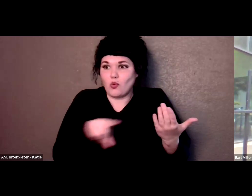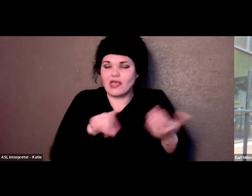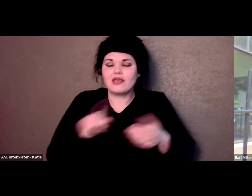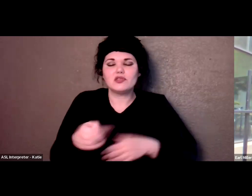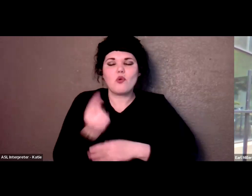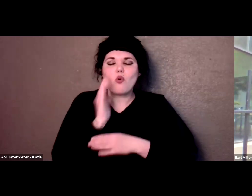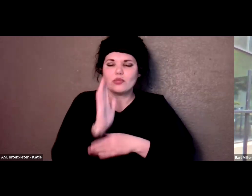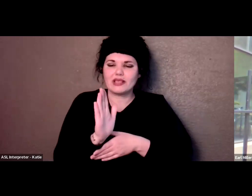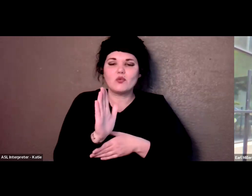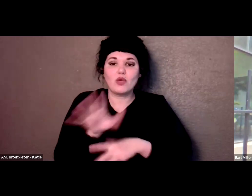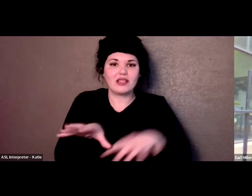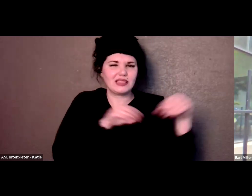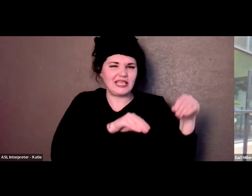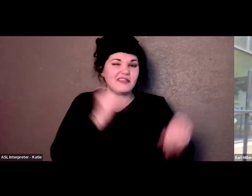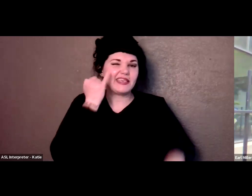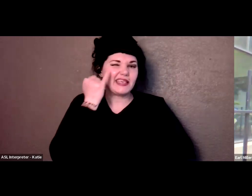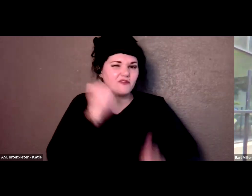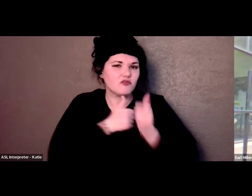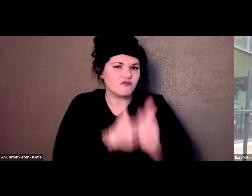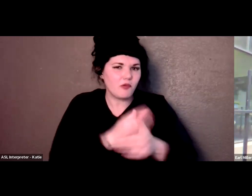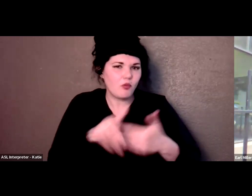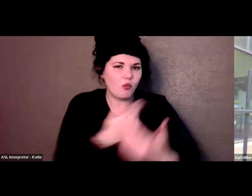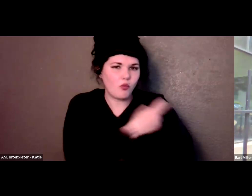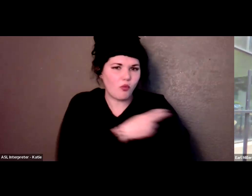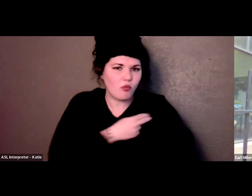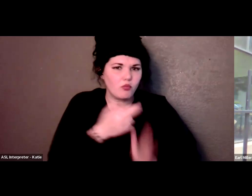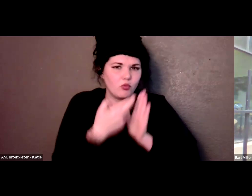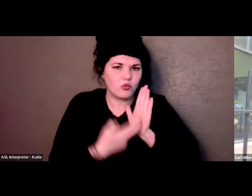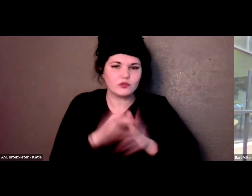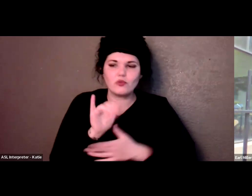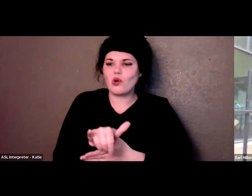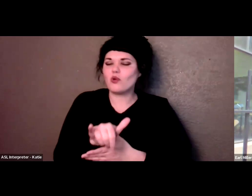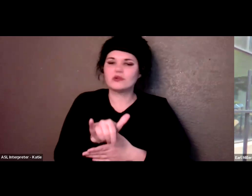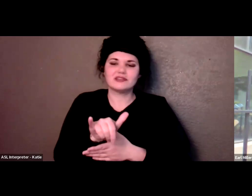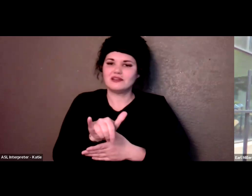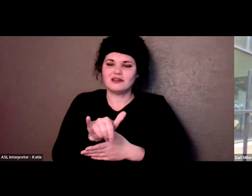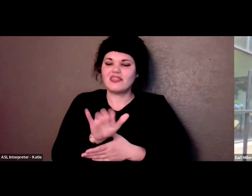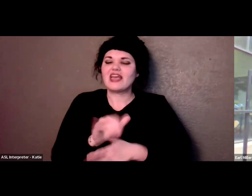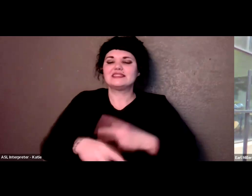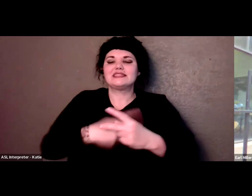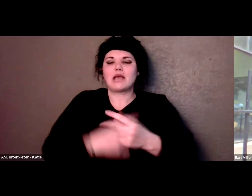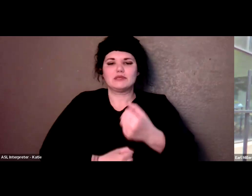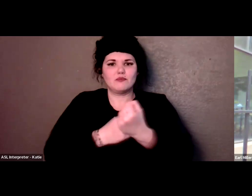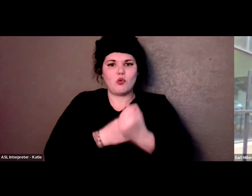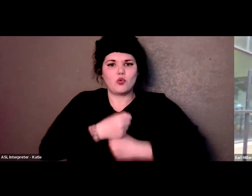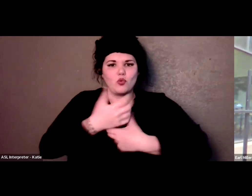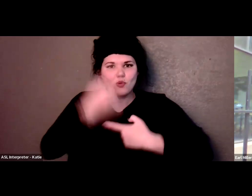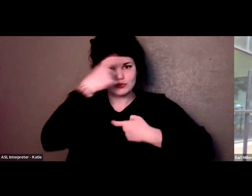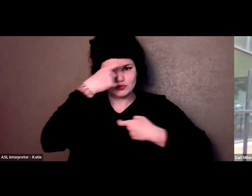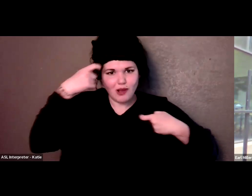if you comply, so the support is its own trauma and often it takes people unpacking that to unpack